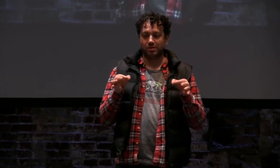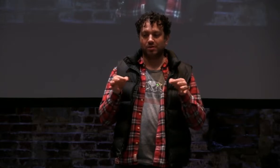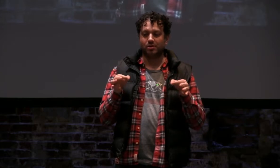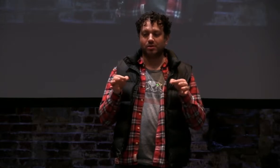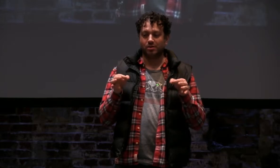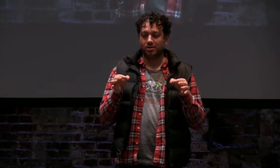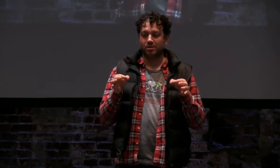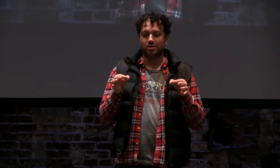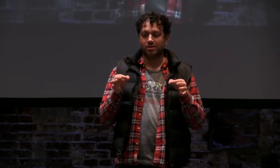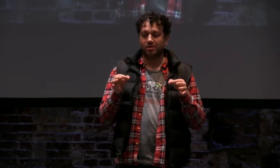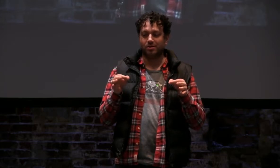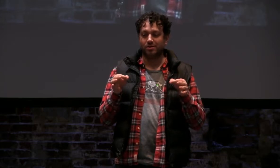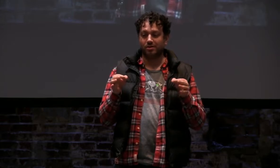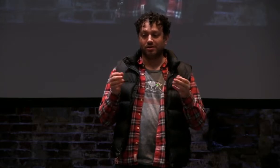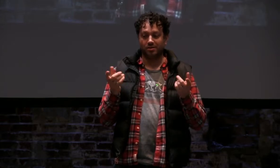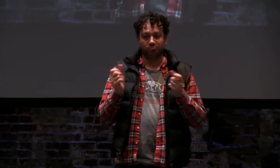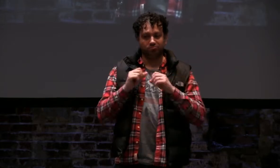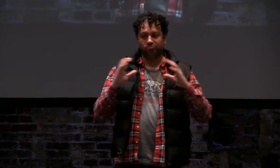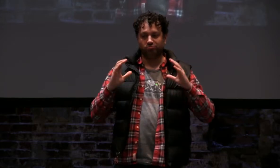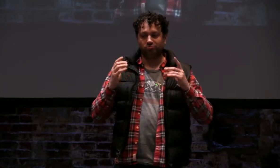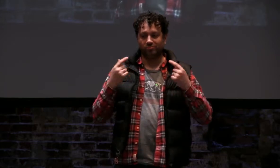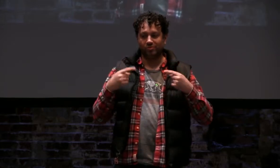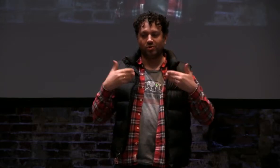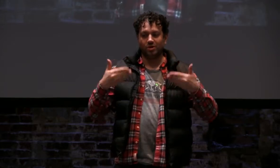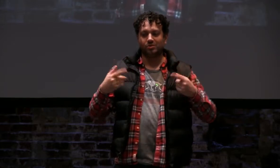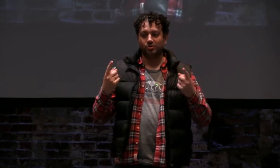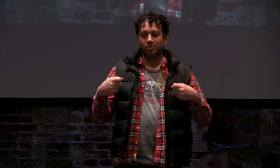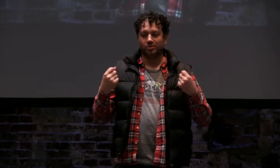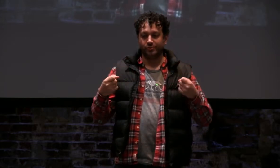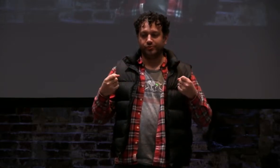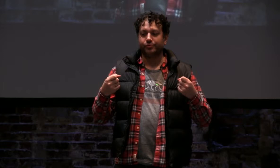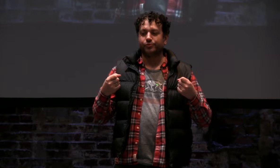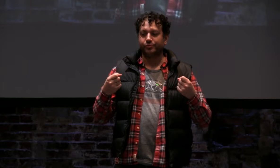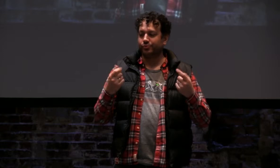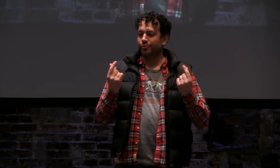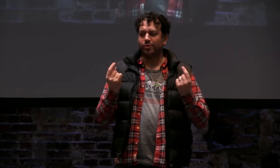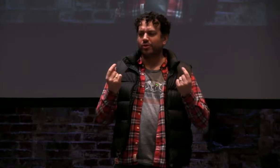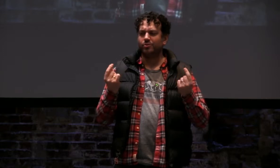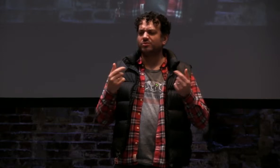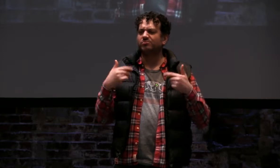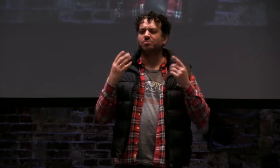They're gonna have three minutes to explain what they envision in terms of what they're gonna do